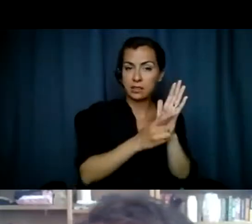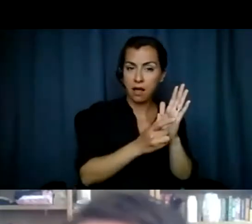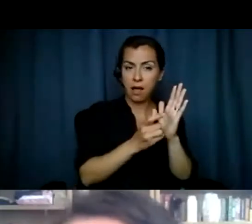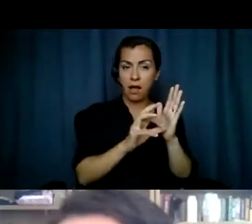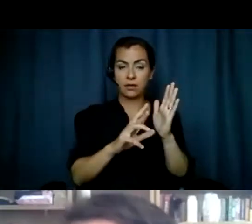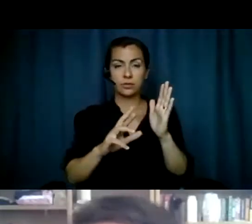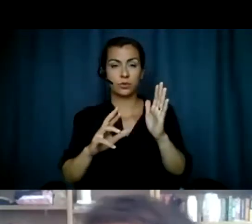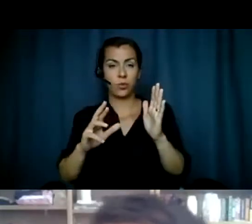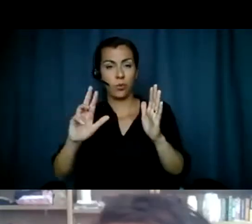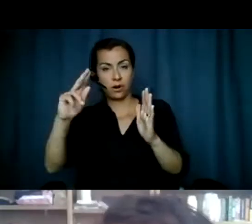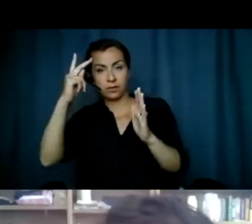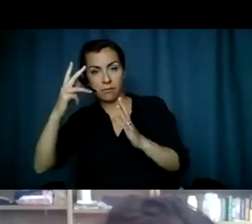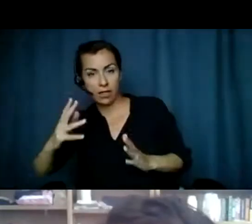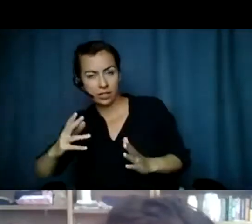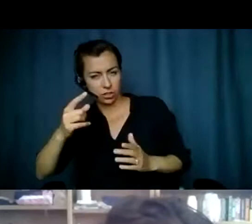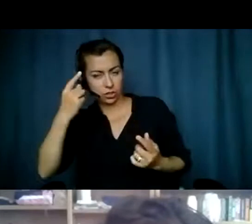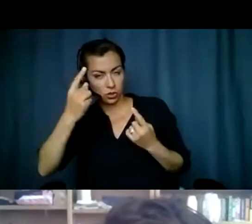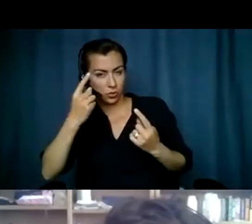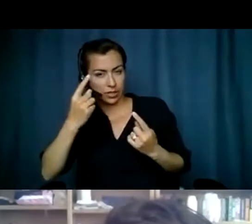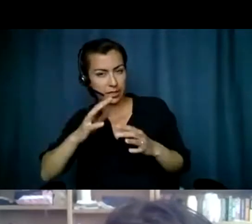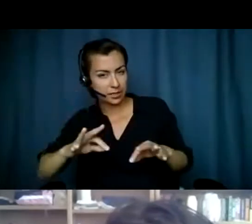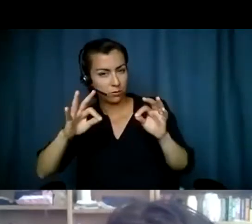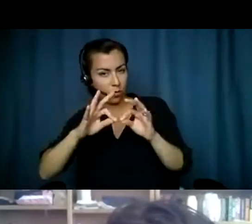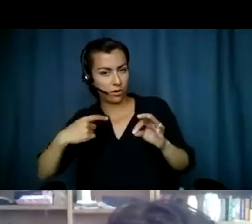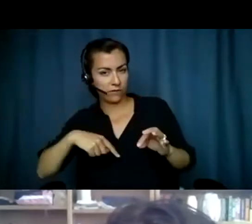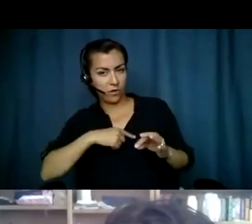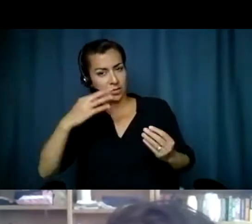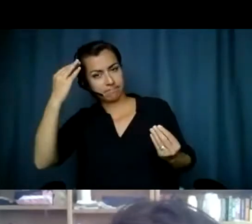as well.